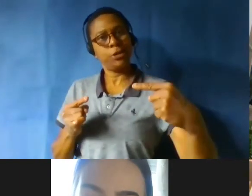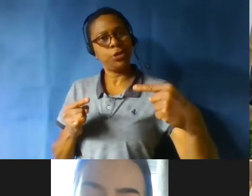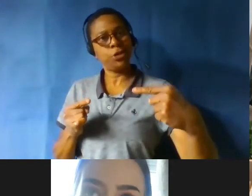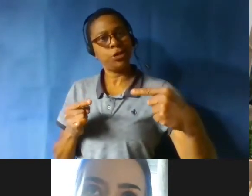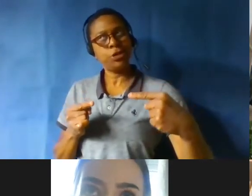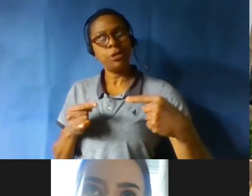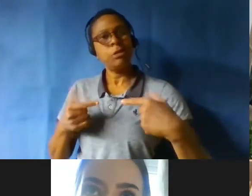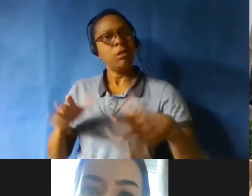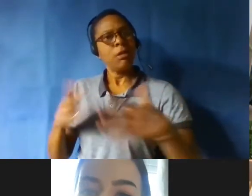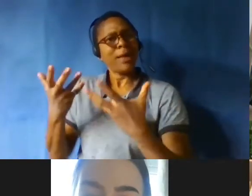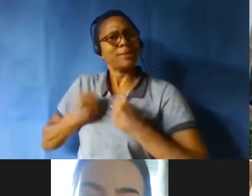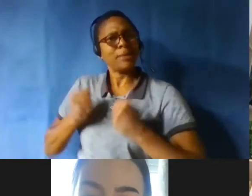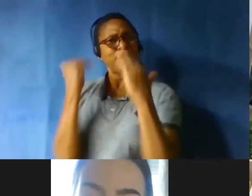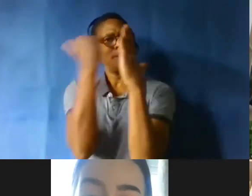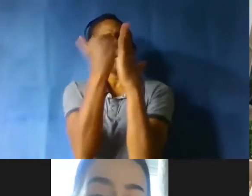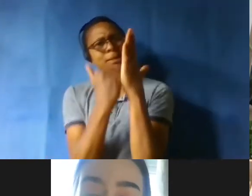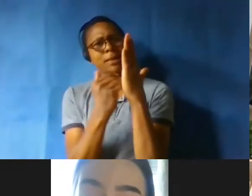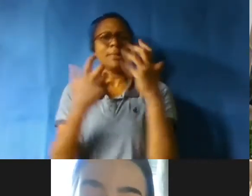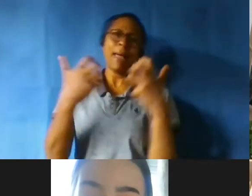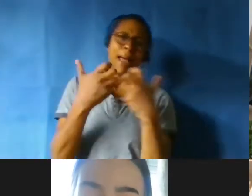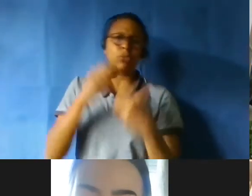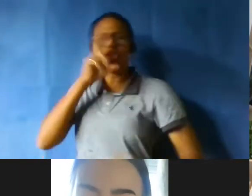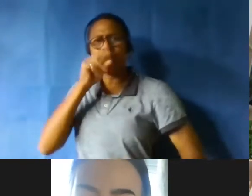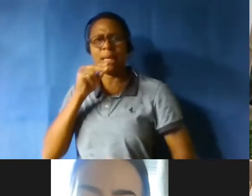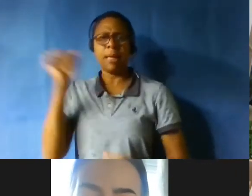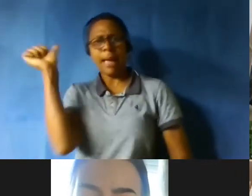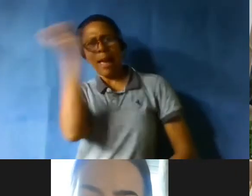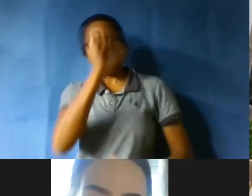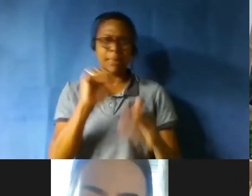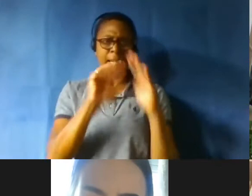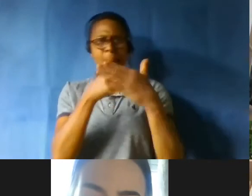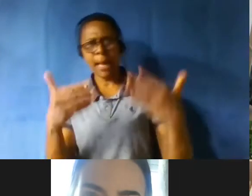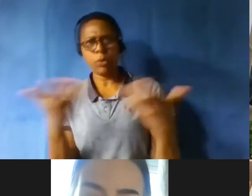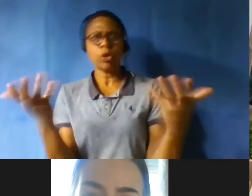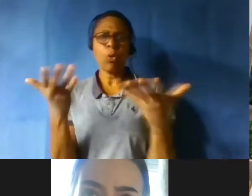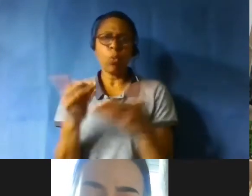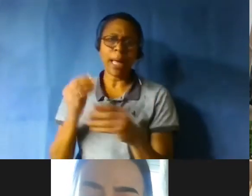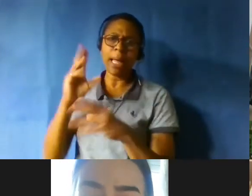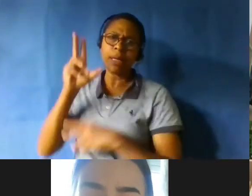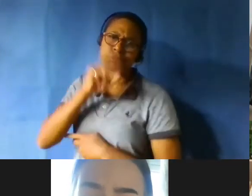of how you can speak and where you can speak and what kind of significance that